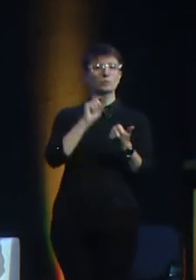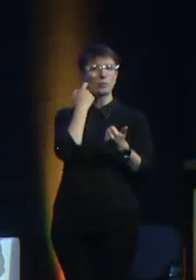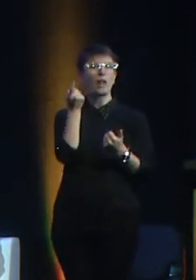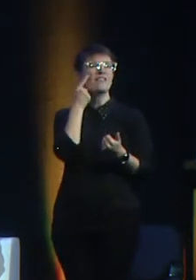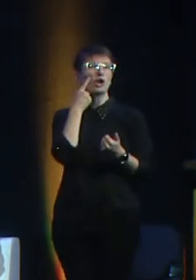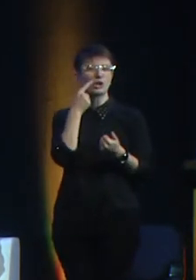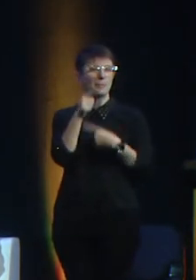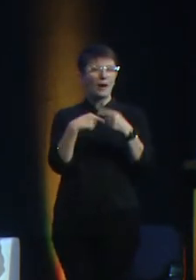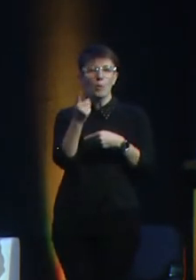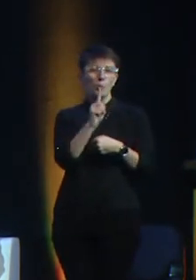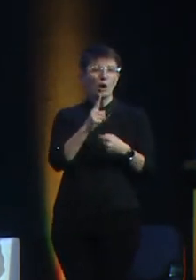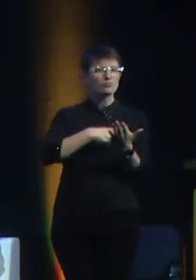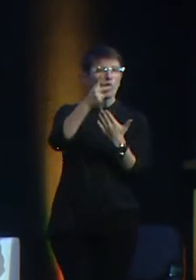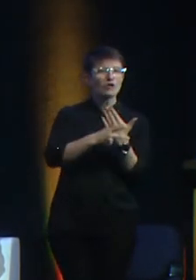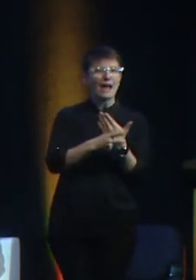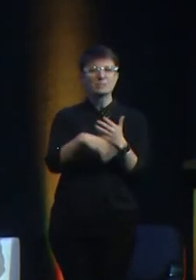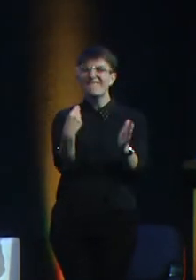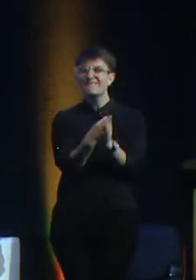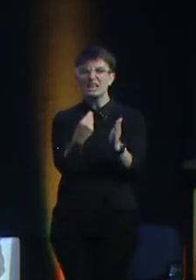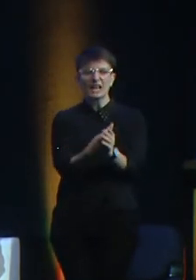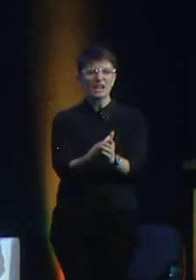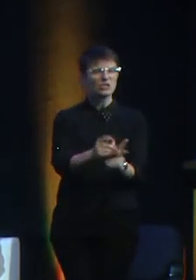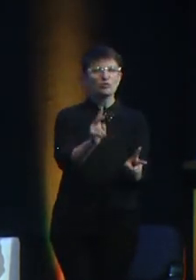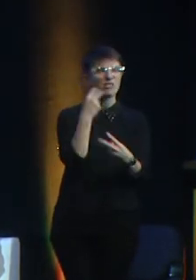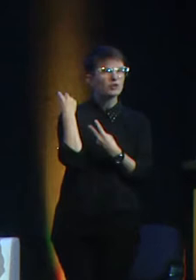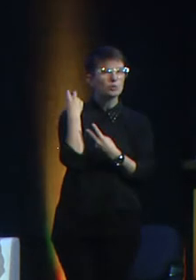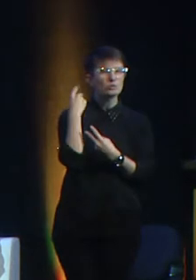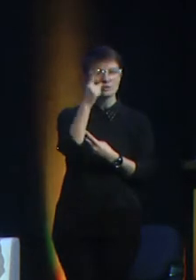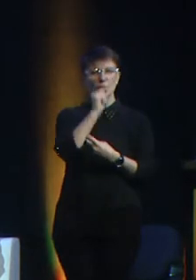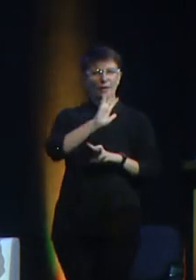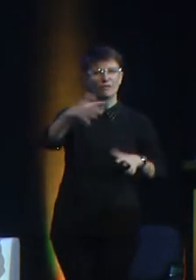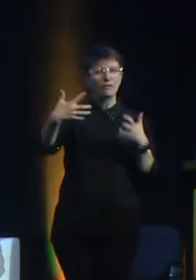that government has that might be able to support the objectives, aspirations and the